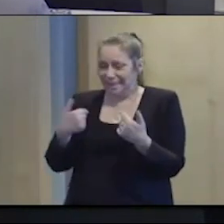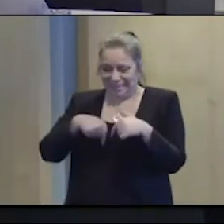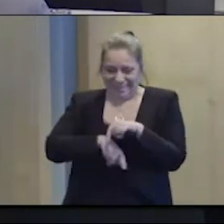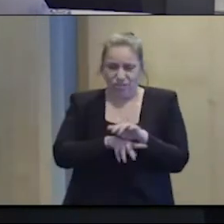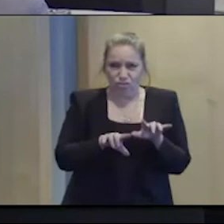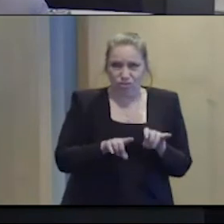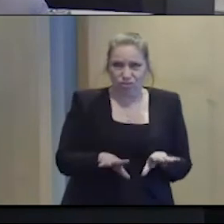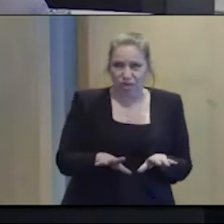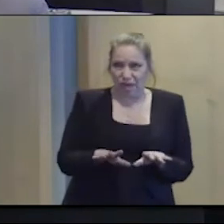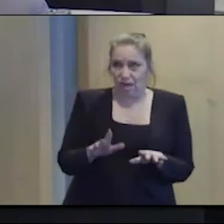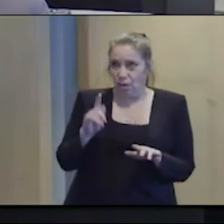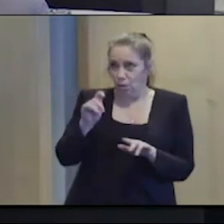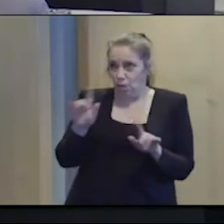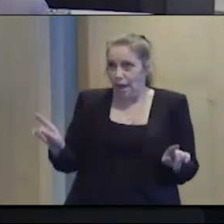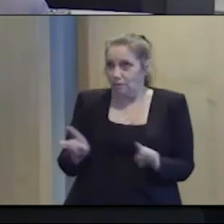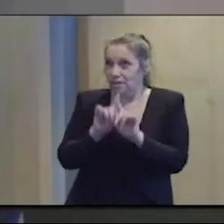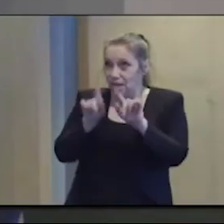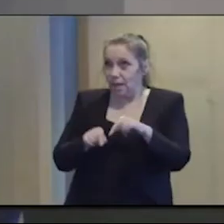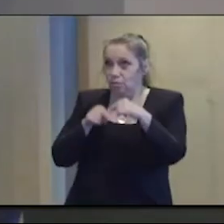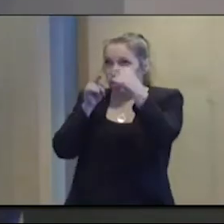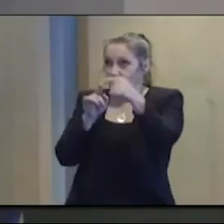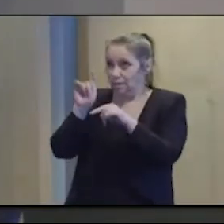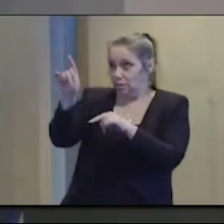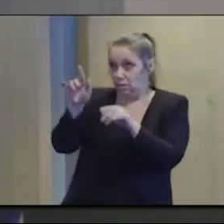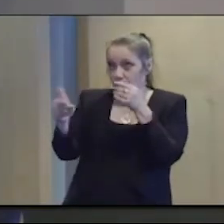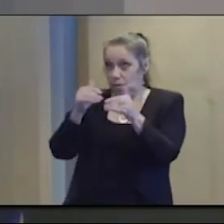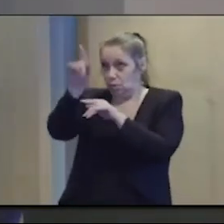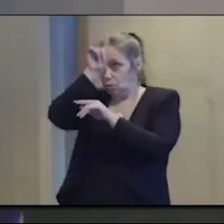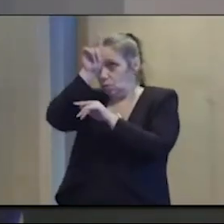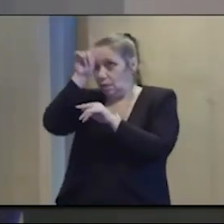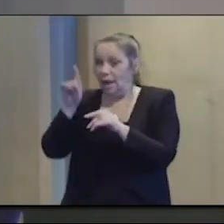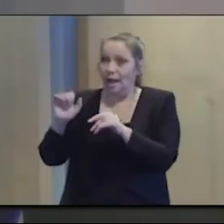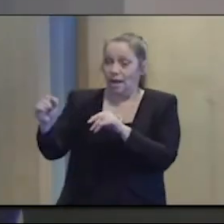about to face the same sorts of challenges and and is the solution going to be similar to Germany or